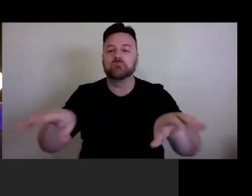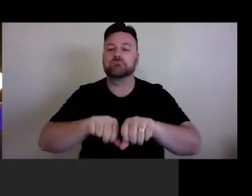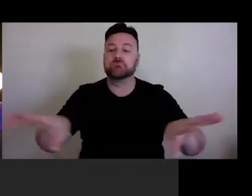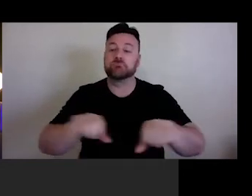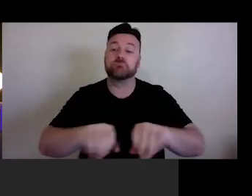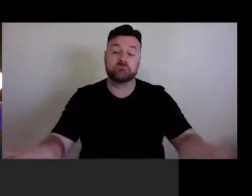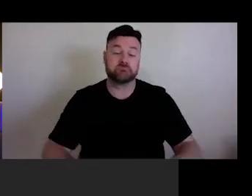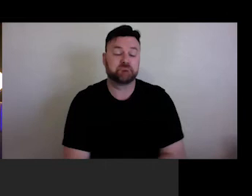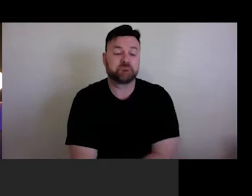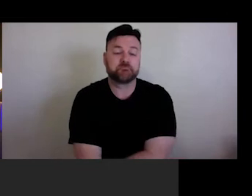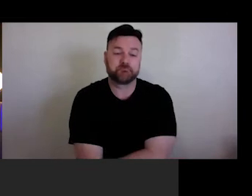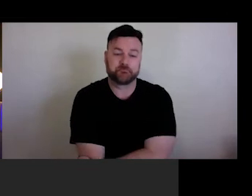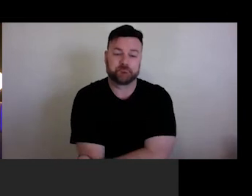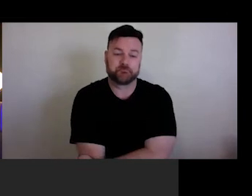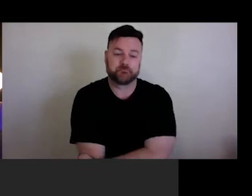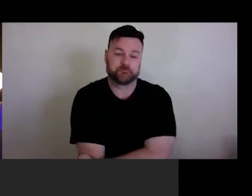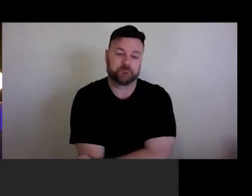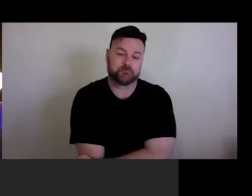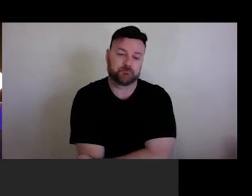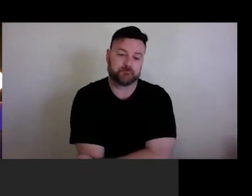through to your iPad and push it on to the stream through switcher.